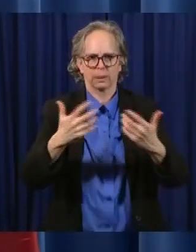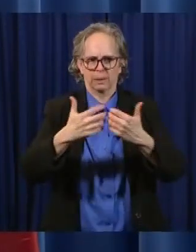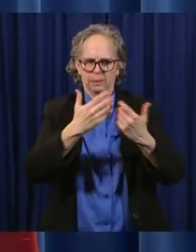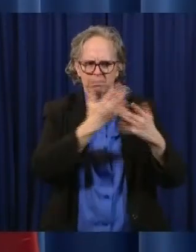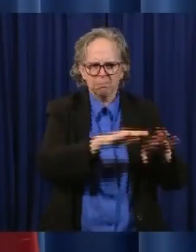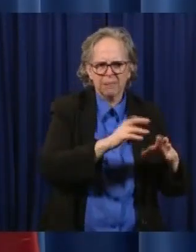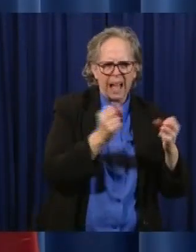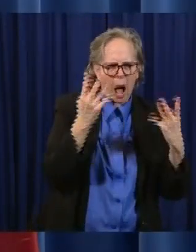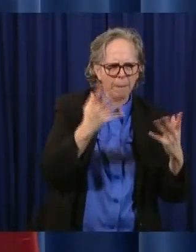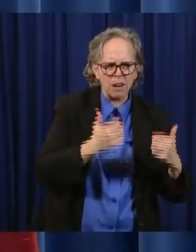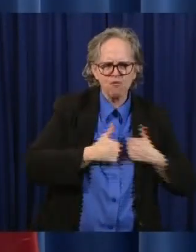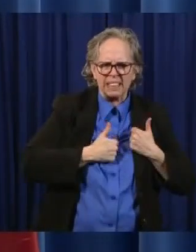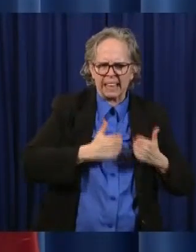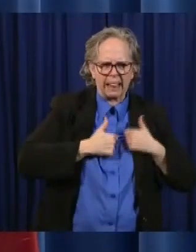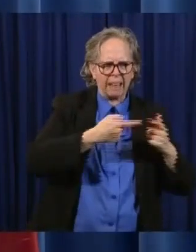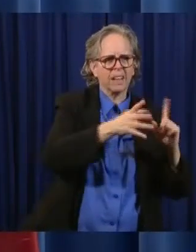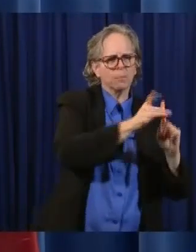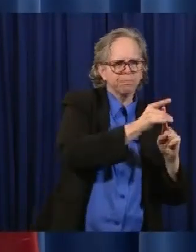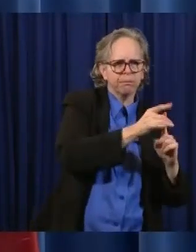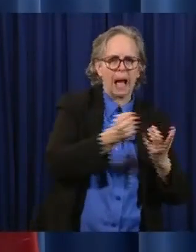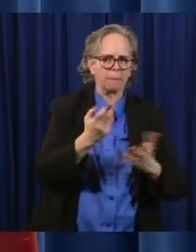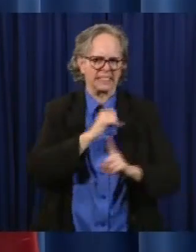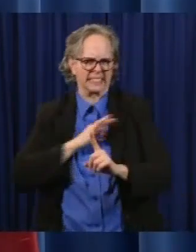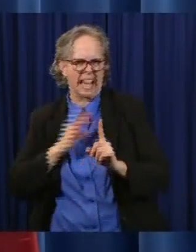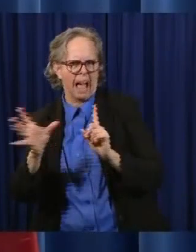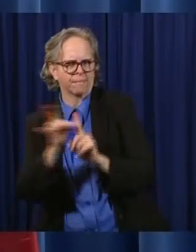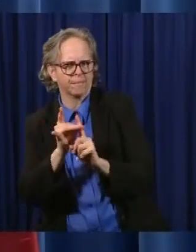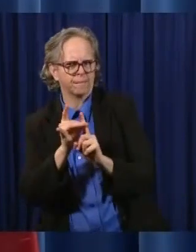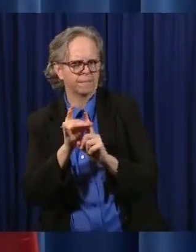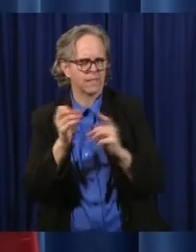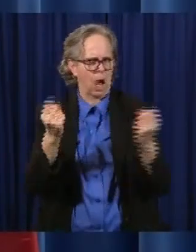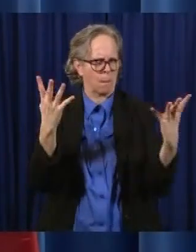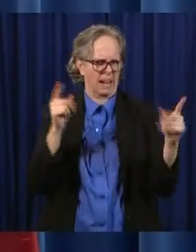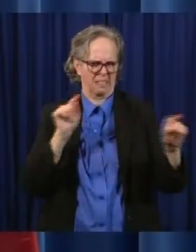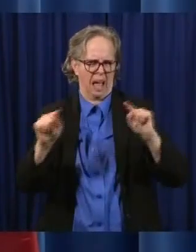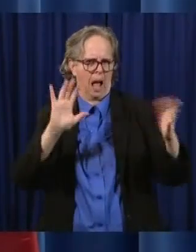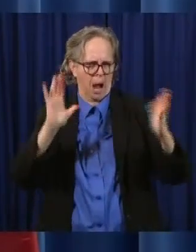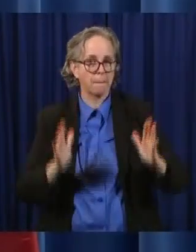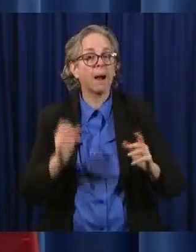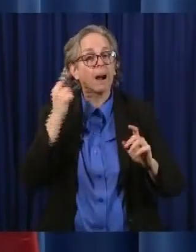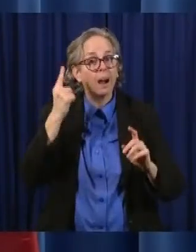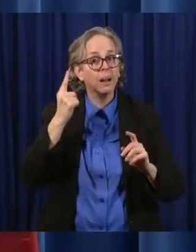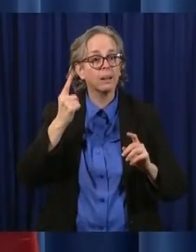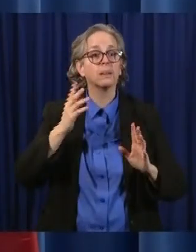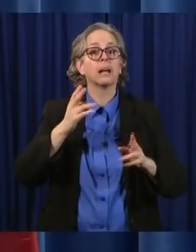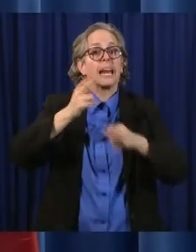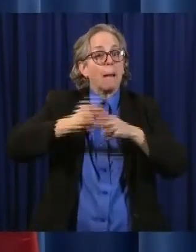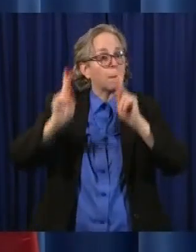SO WE'RE GOING TO DO THAT BY NURSING HOME AND WE ARE ALSO GOING TO DO THAT BY ASSISTED- LIVING FACILITY. AGAIN, THE NUMBER OF STAFF, THE